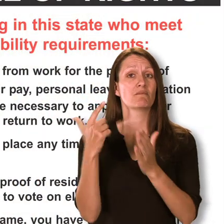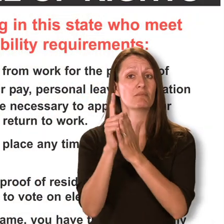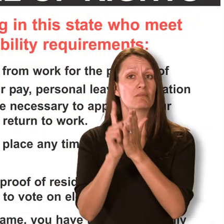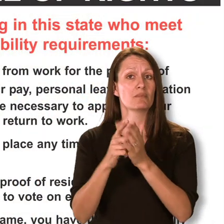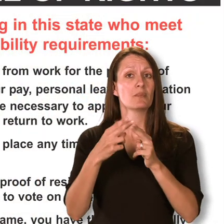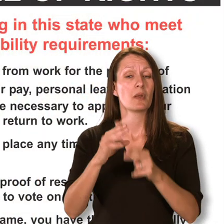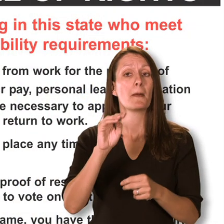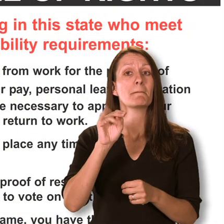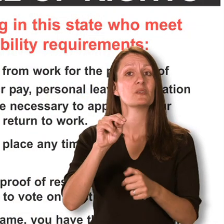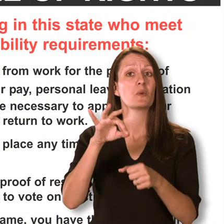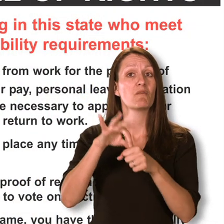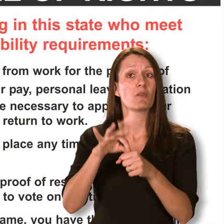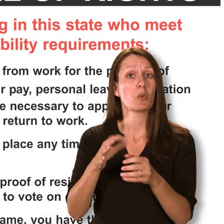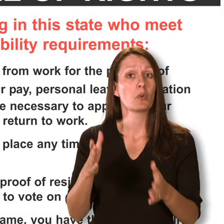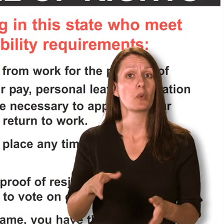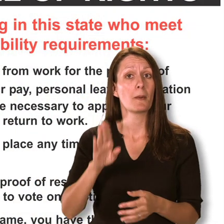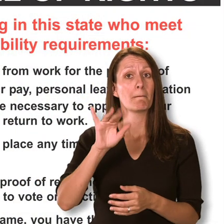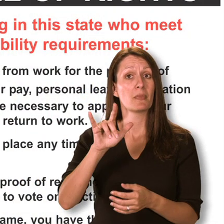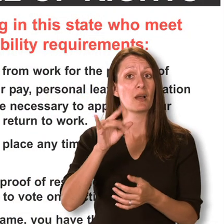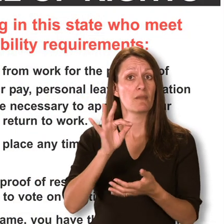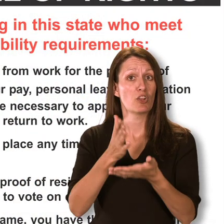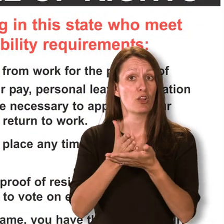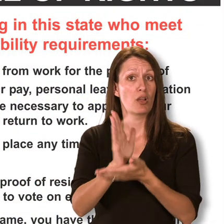The Minnesota Voter's Bill of Rights protects your right